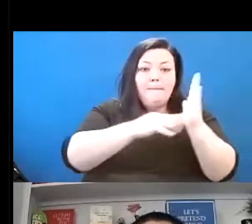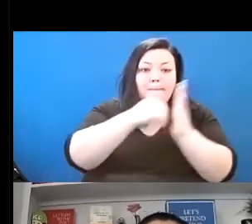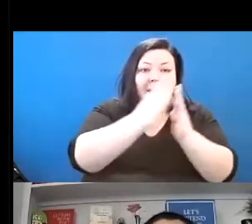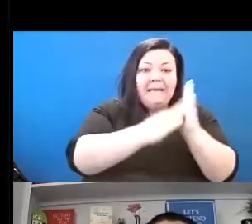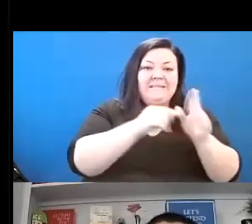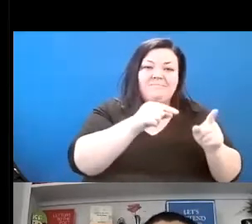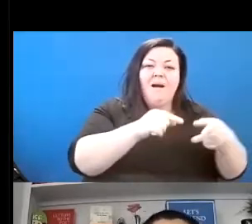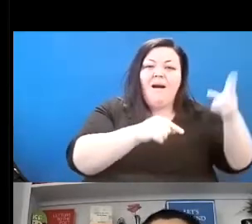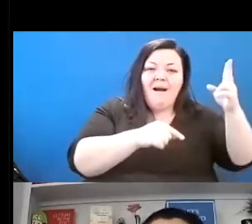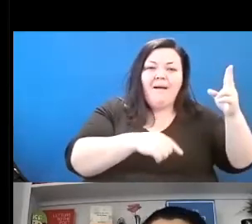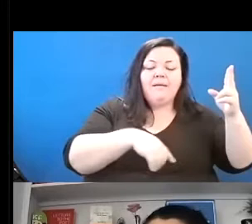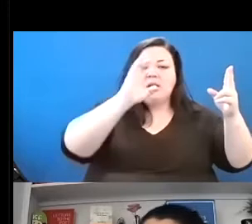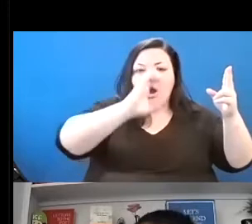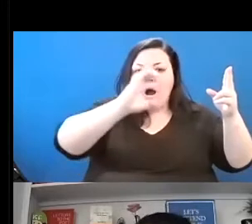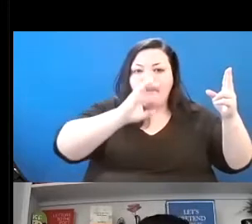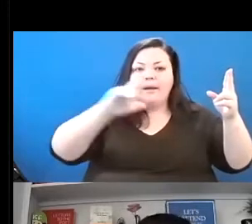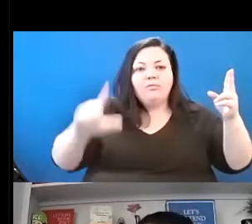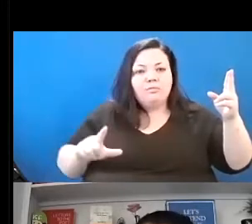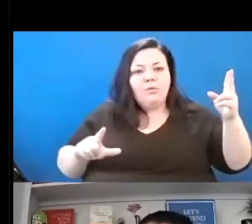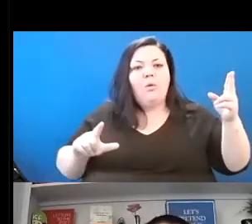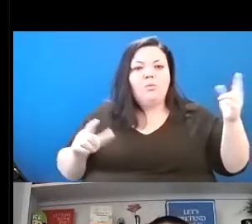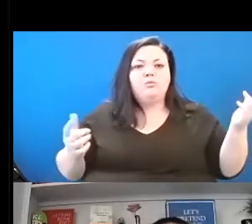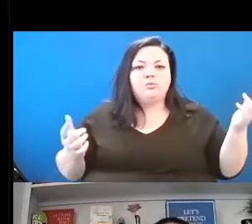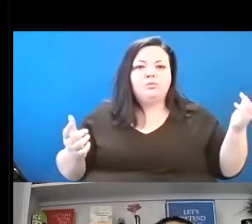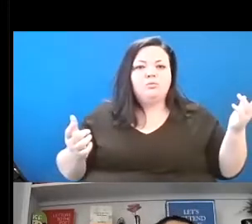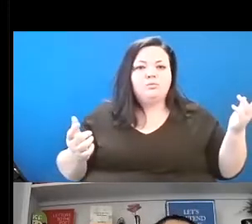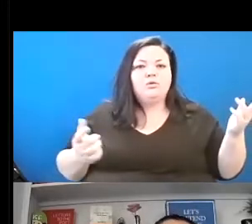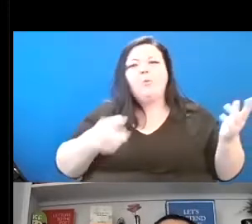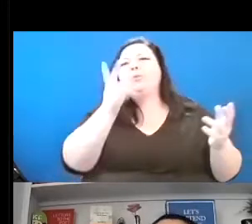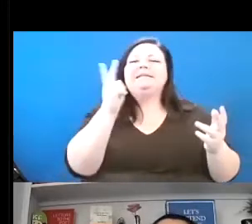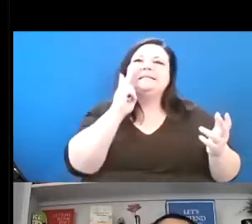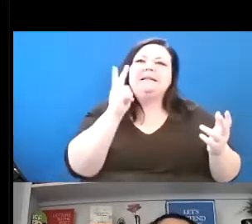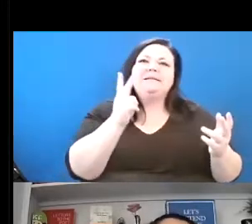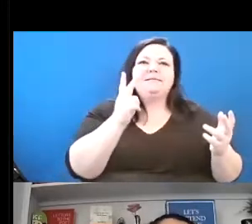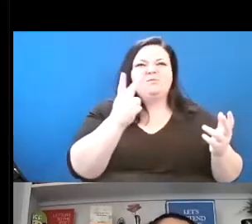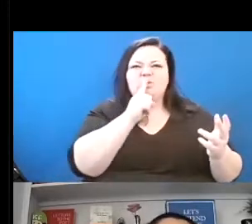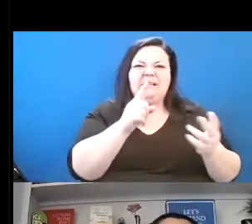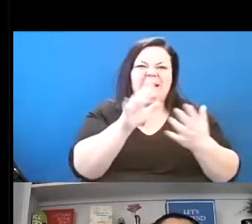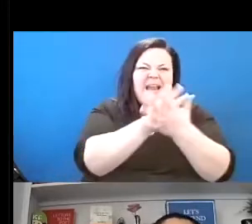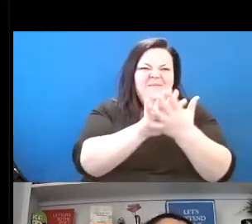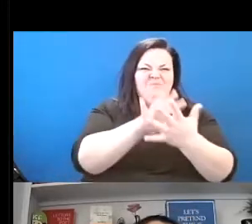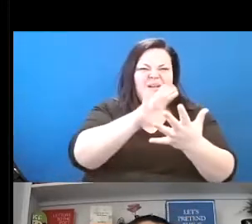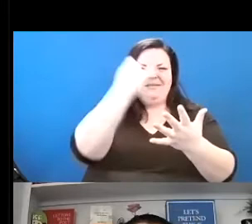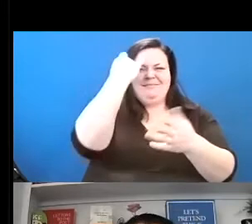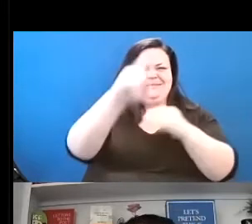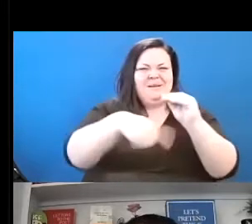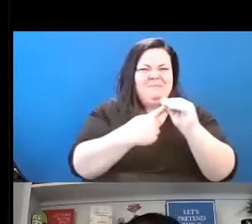comics are considered low art so these are kind of arbitrary ideas about what is worth talking about